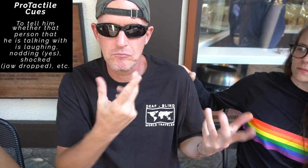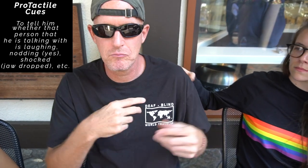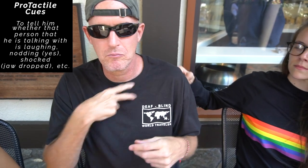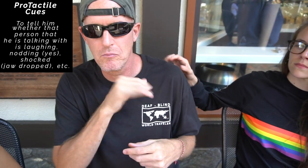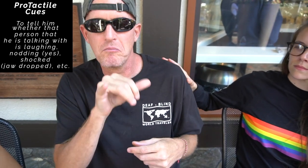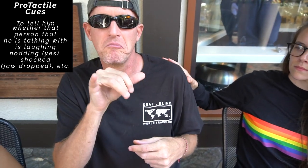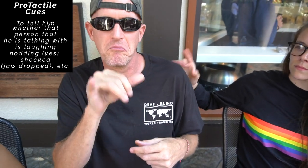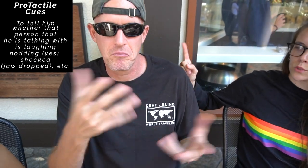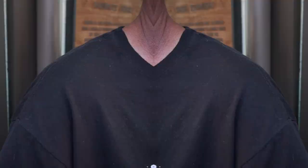So they'd know what that person is reacting.